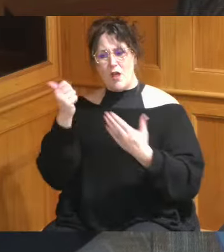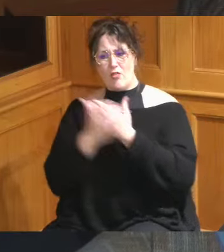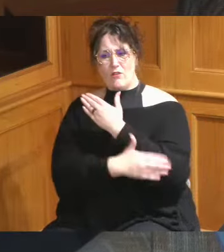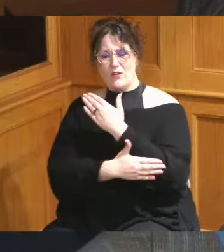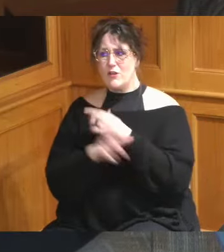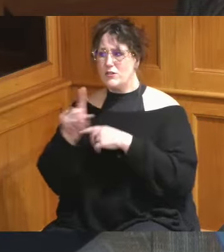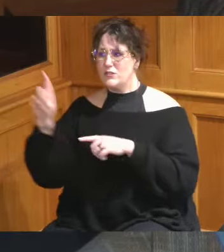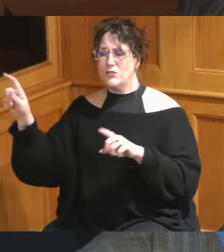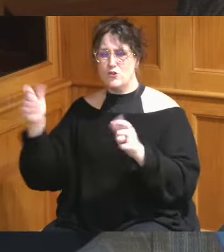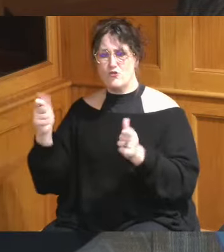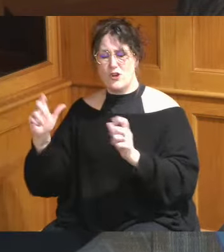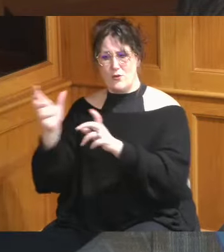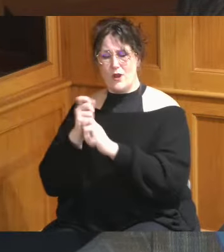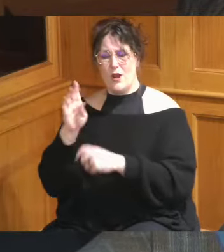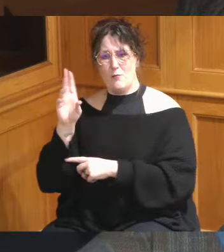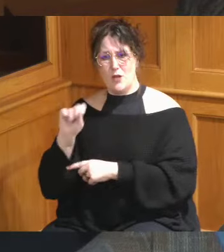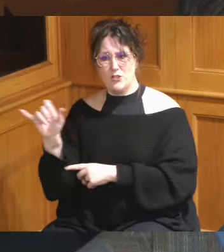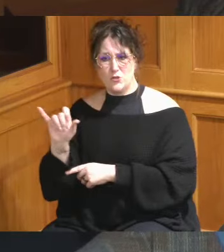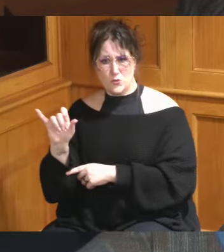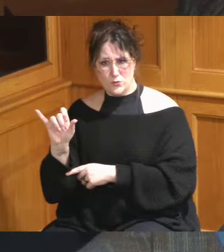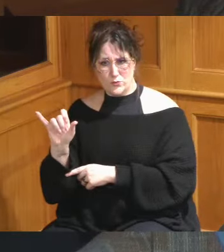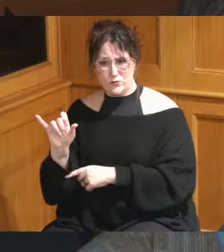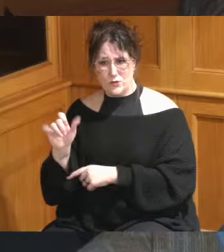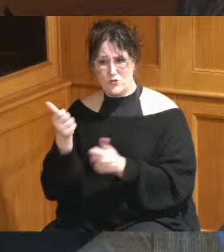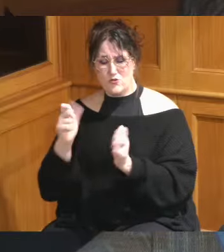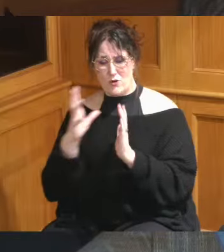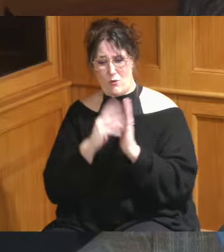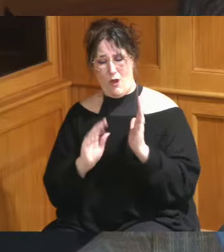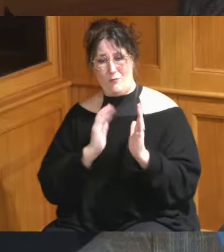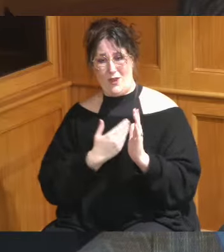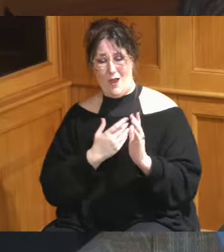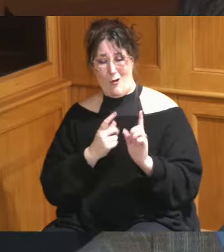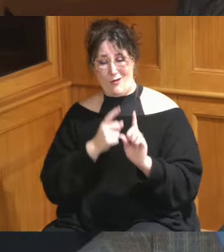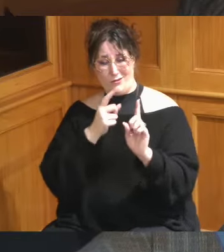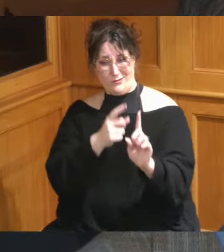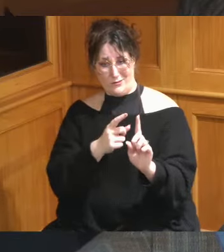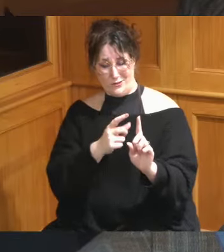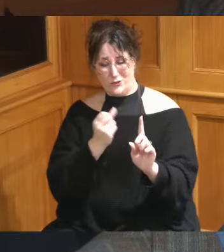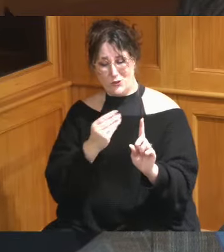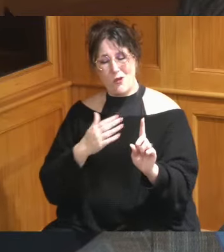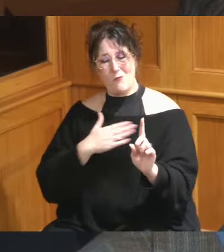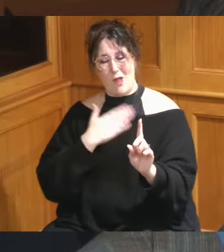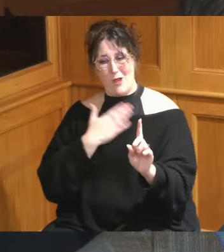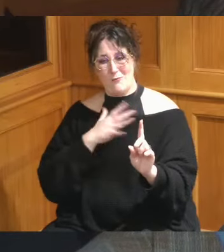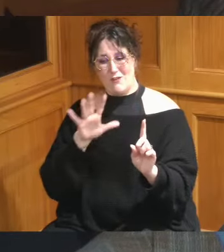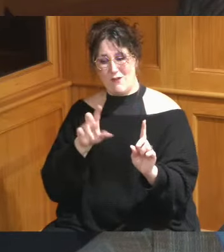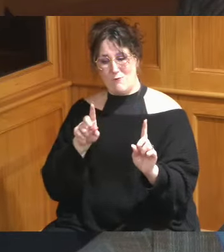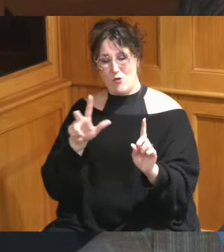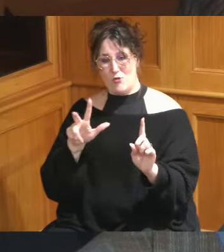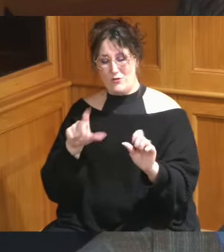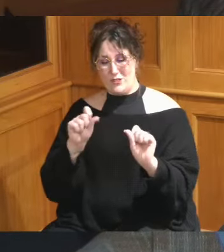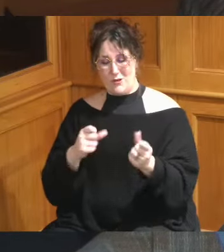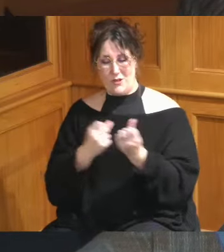they trying to get a bus and so I'm happy with the 513Relief buses in here so I can support it. Small